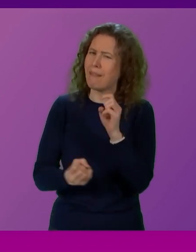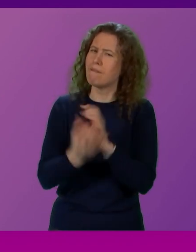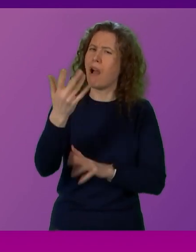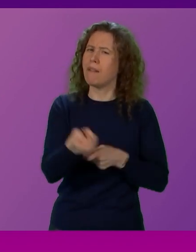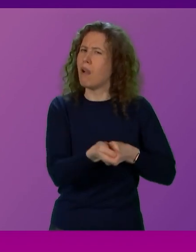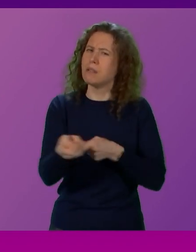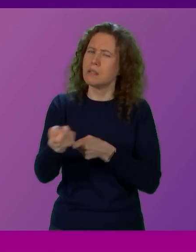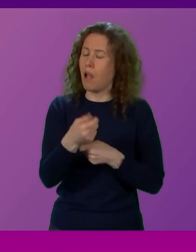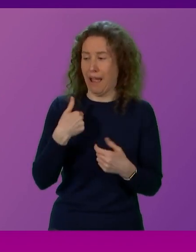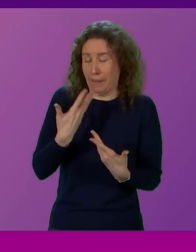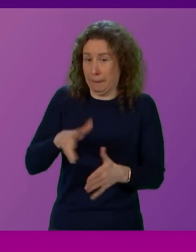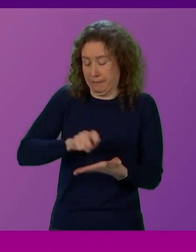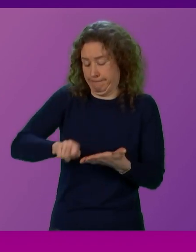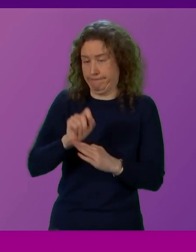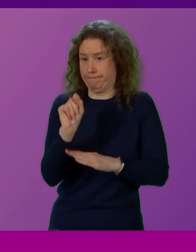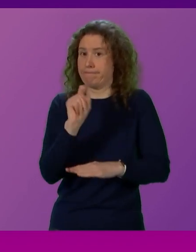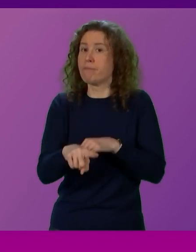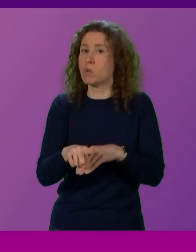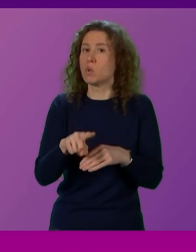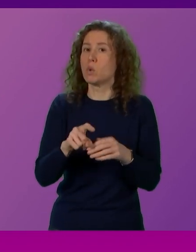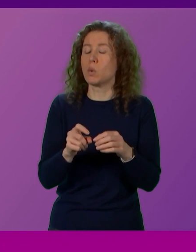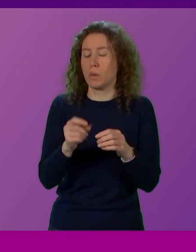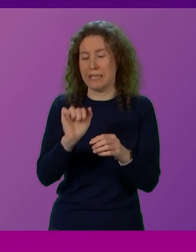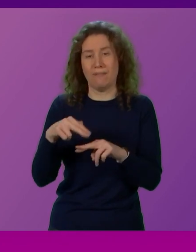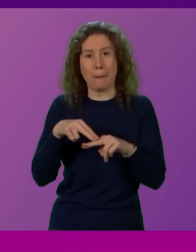I have written to Firefighter Martin’s family.